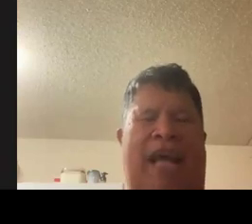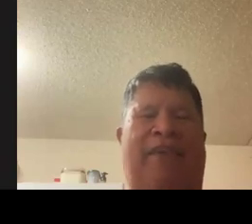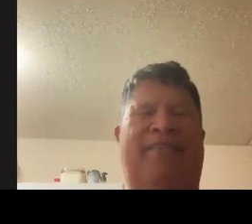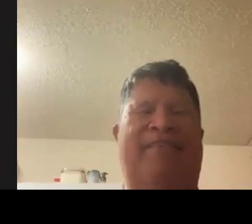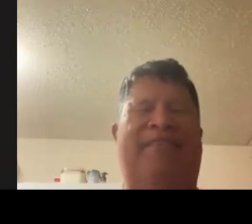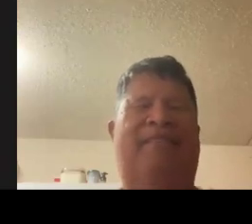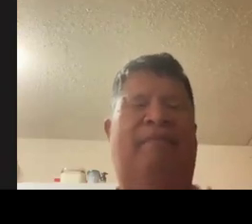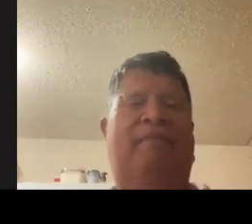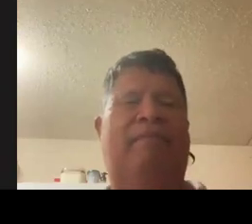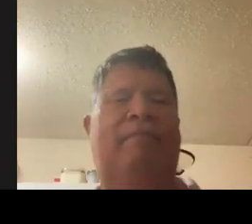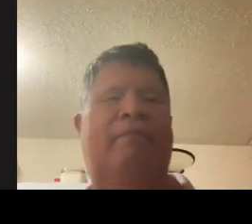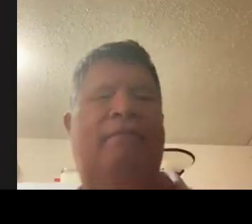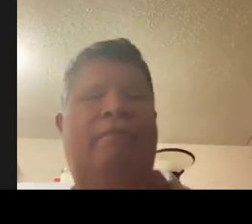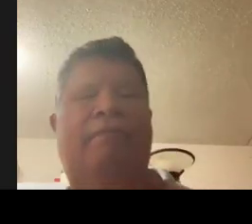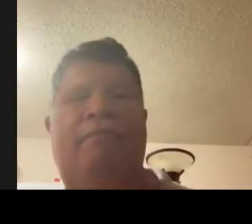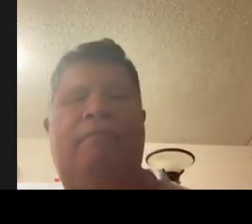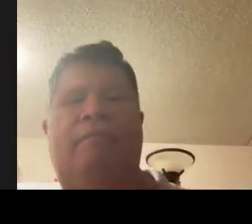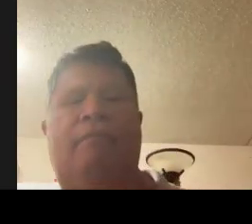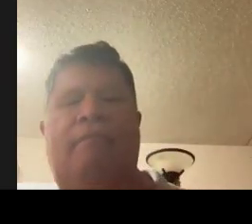iPhone: Yeah. Meriah: I was just wondering.